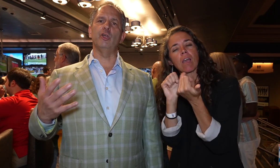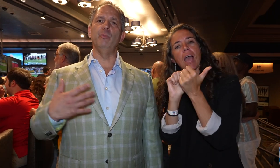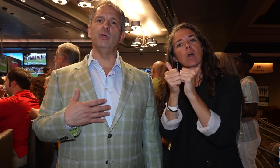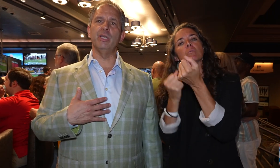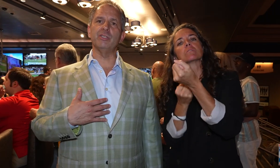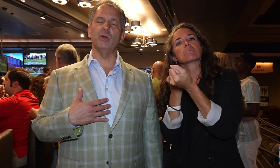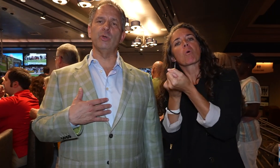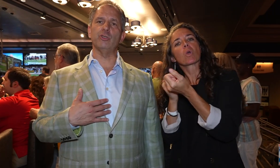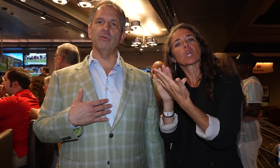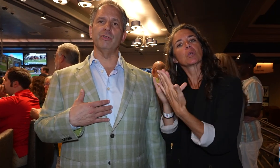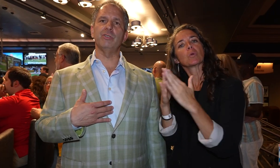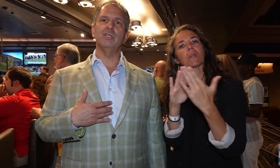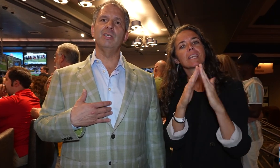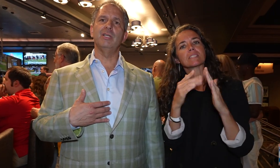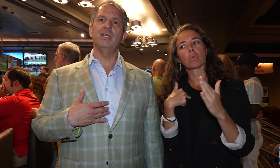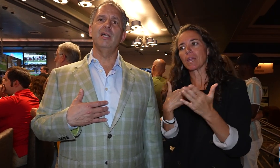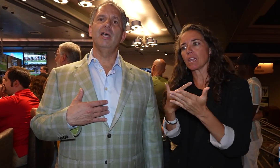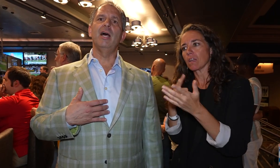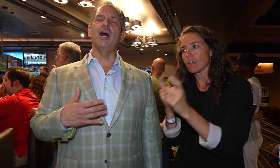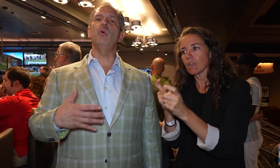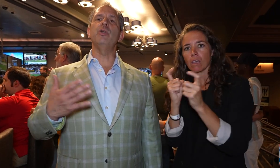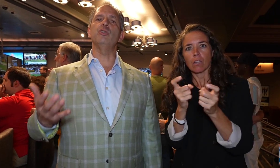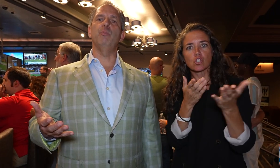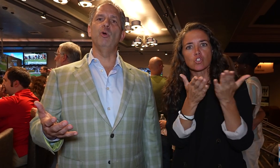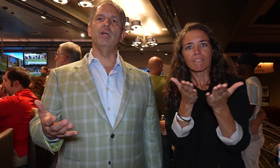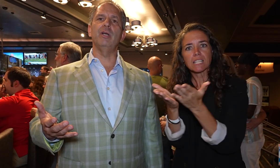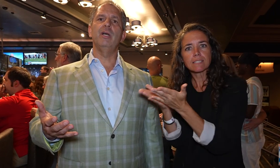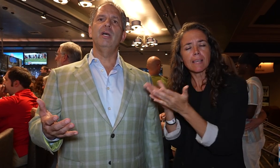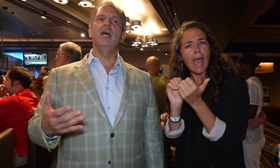How do we support communities that we provide services to?